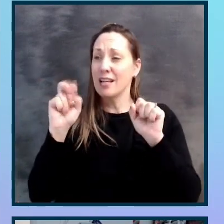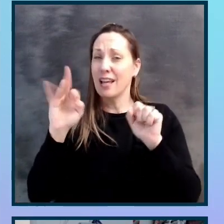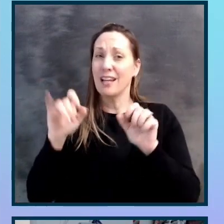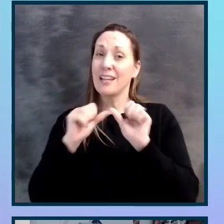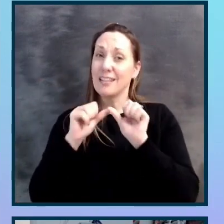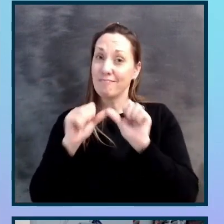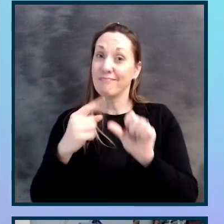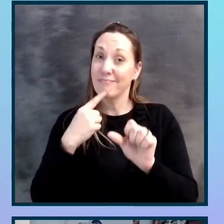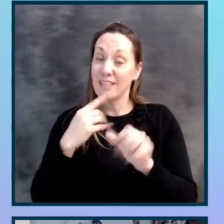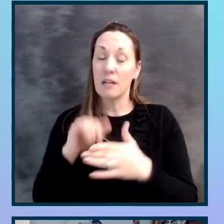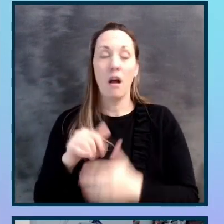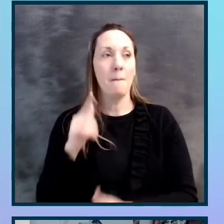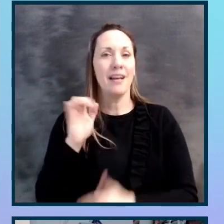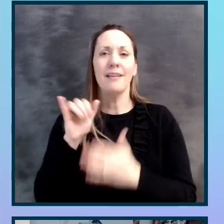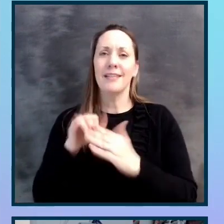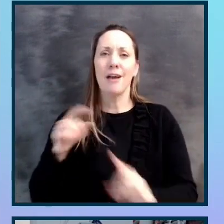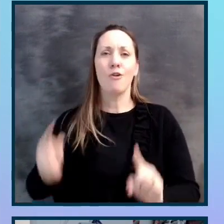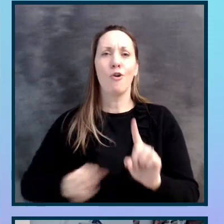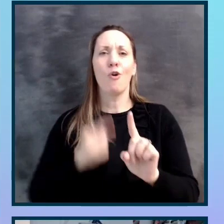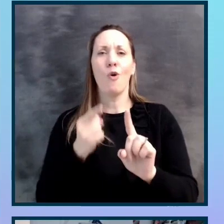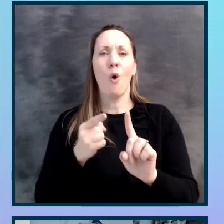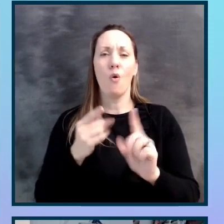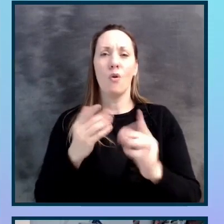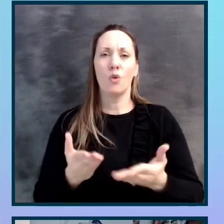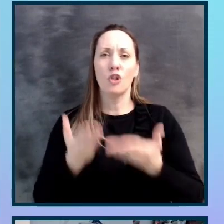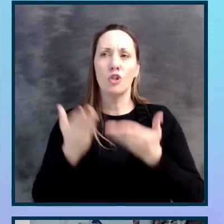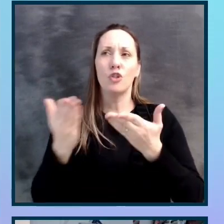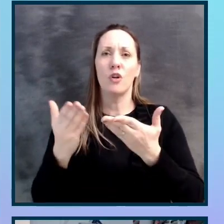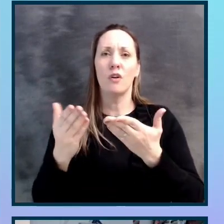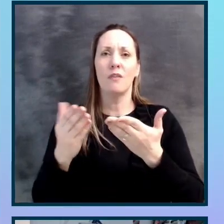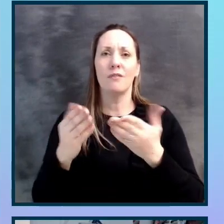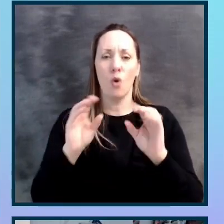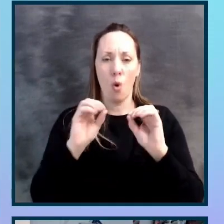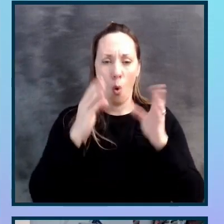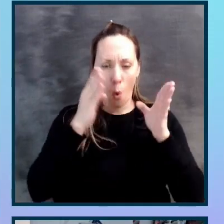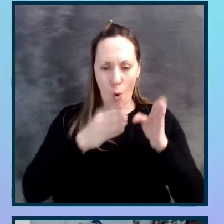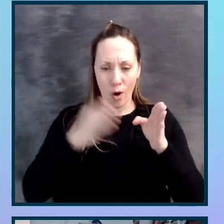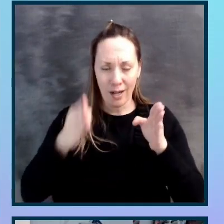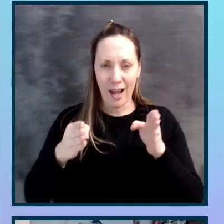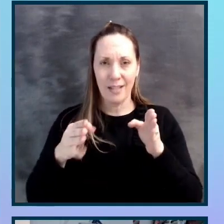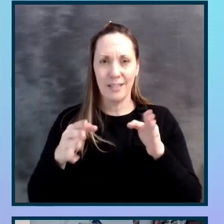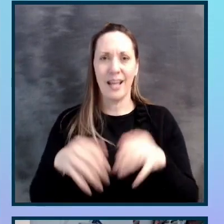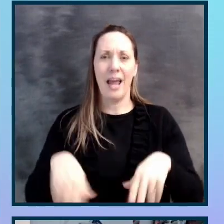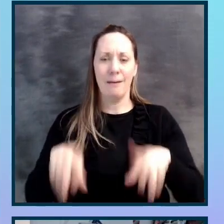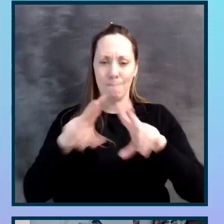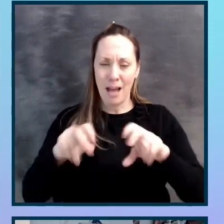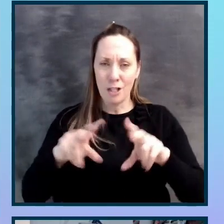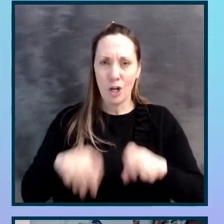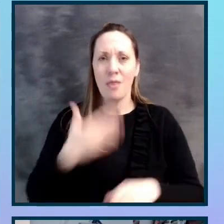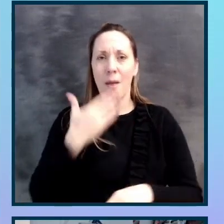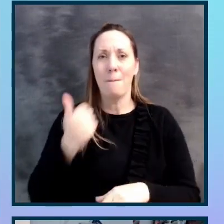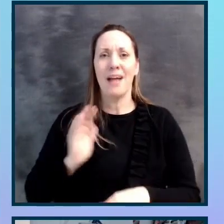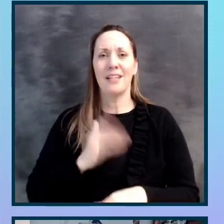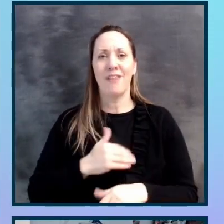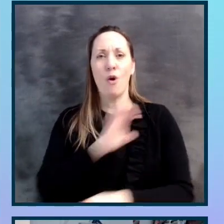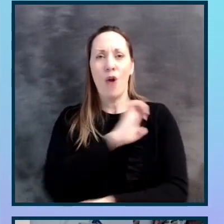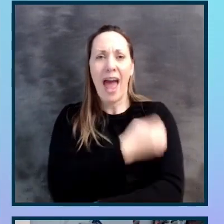"because that goal will serve to organize and measure the best of our energies and skills, because that challenge